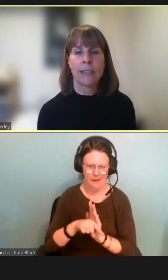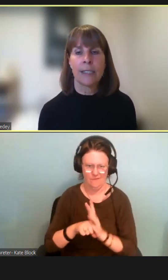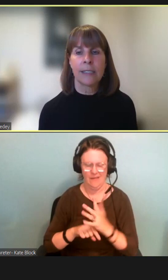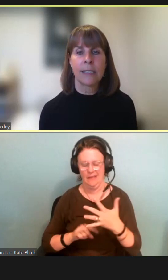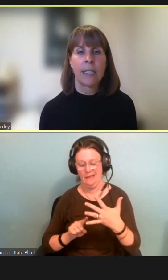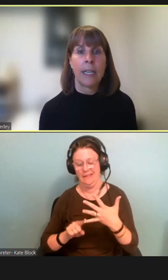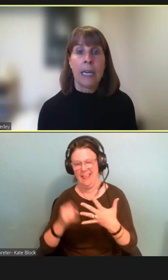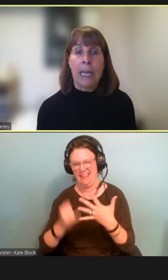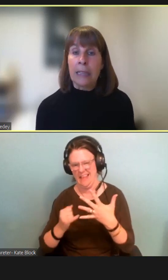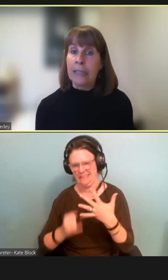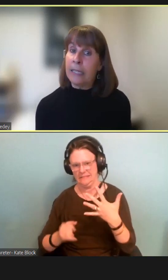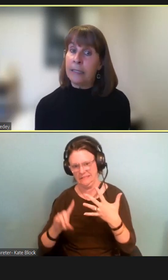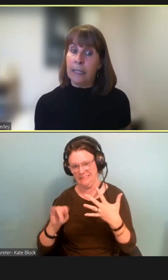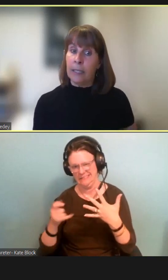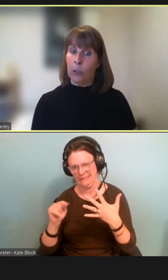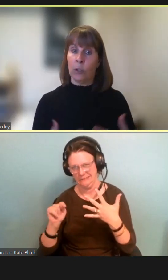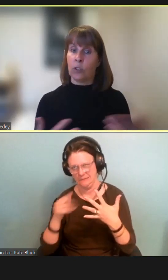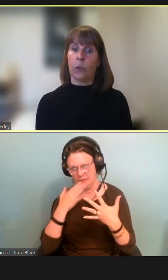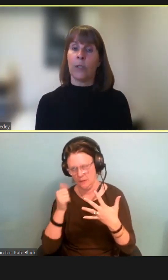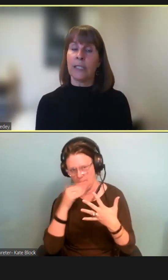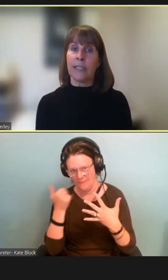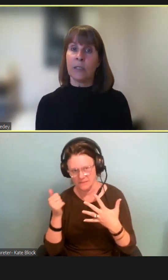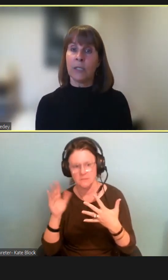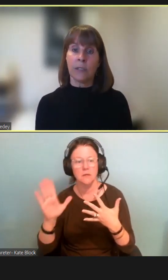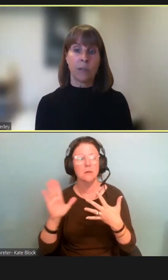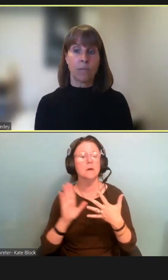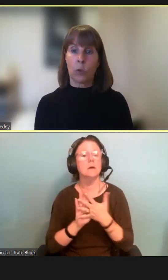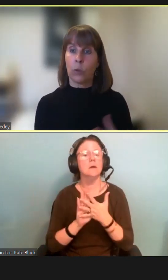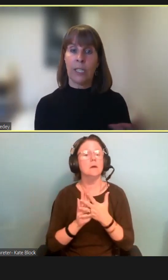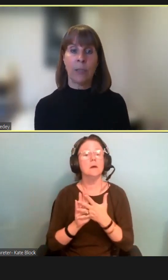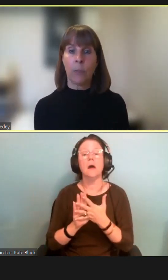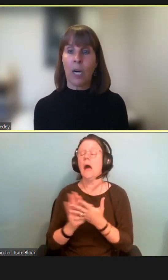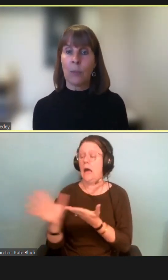list then you would score the assessments create and populate a